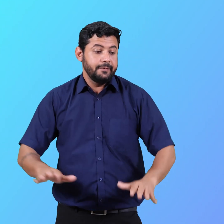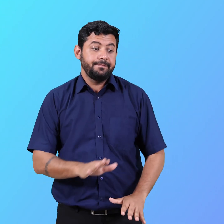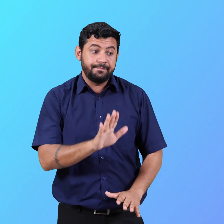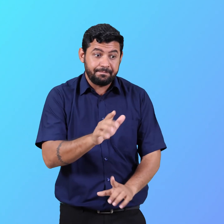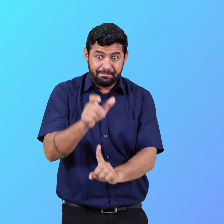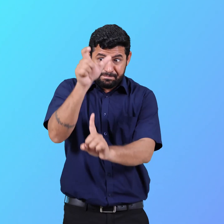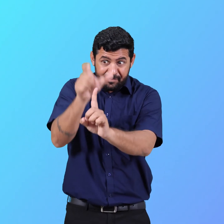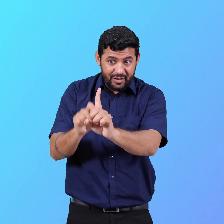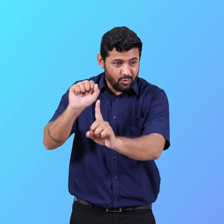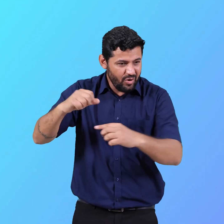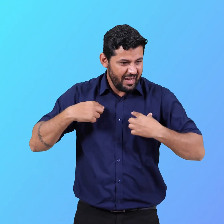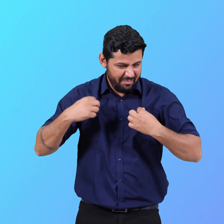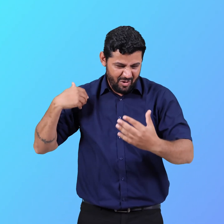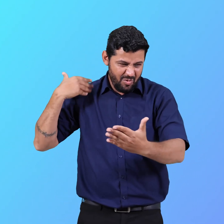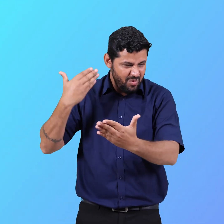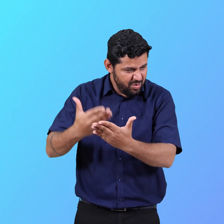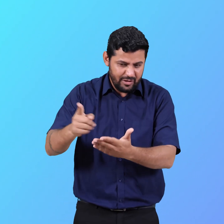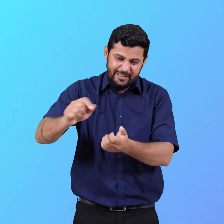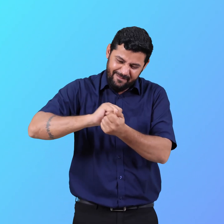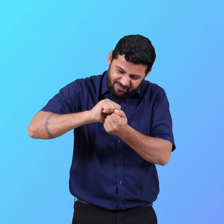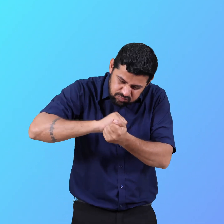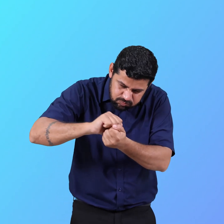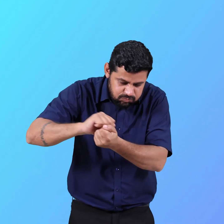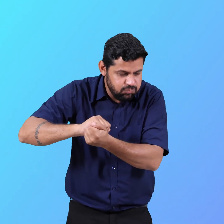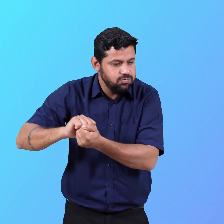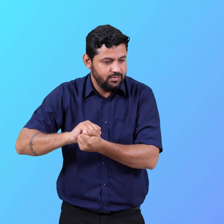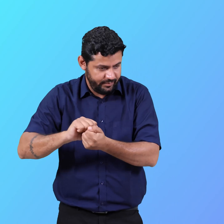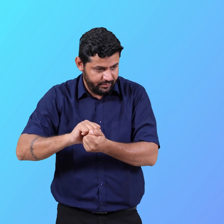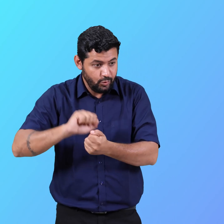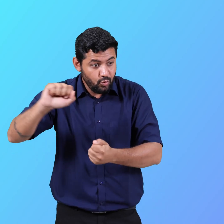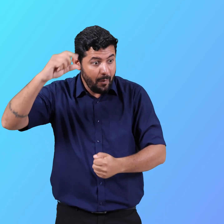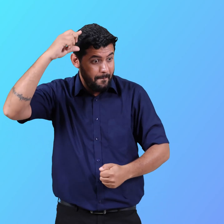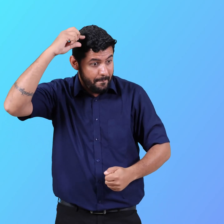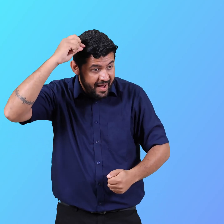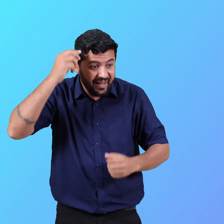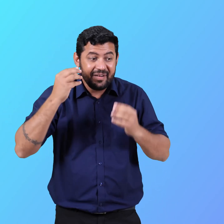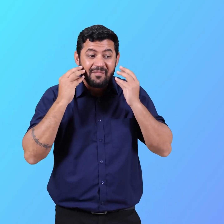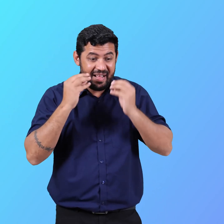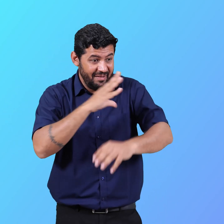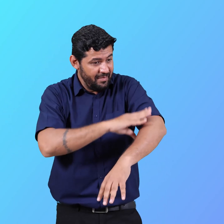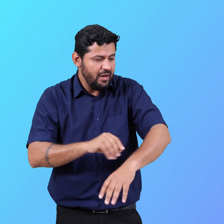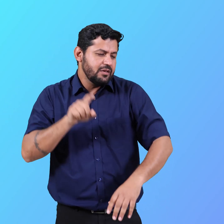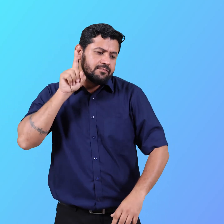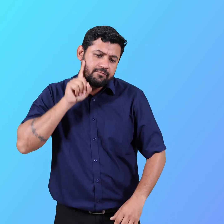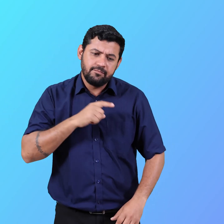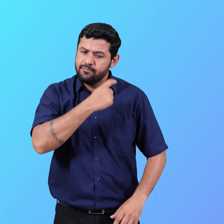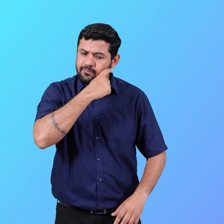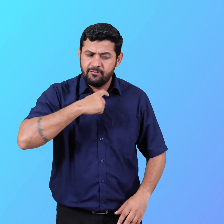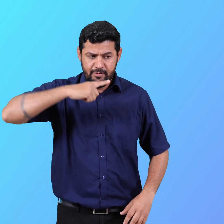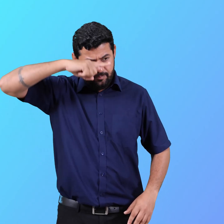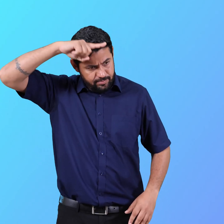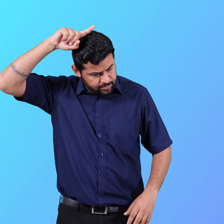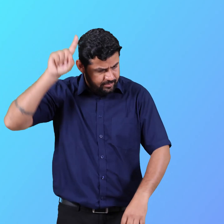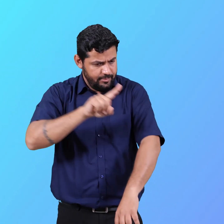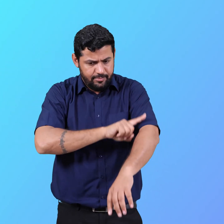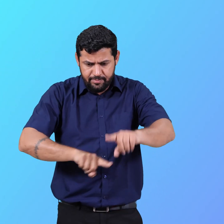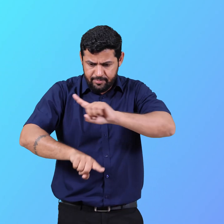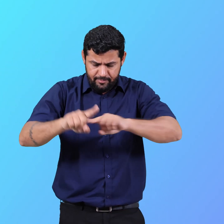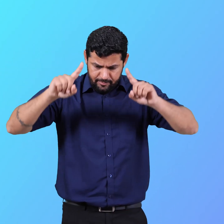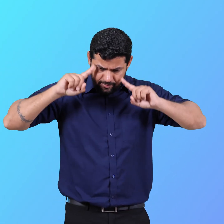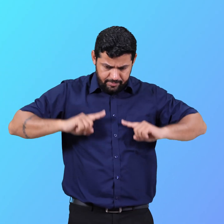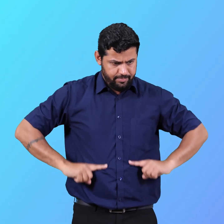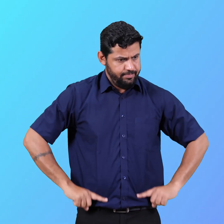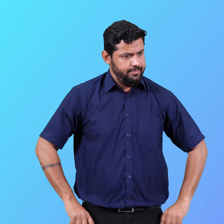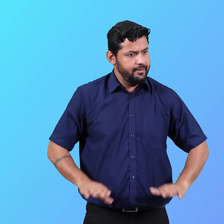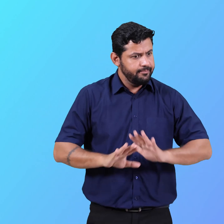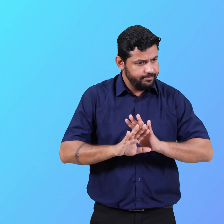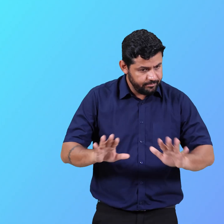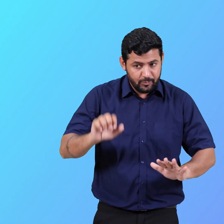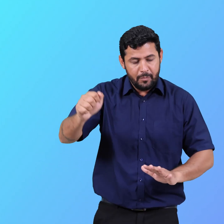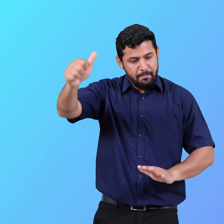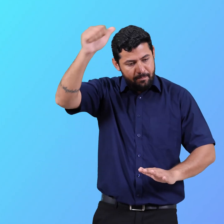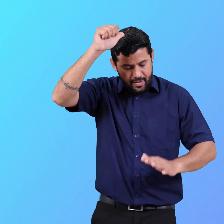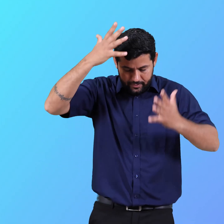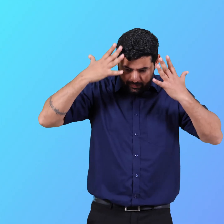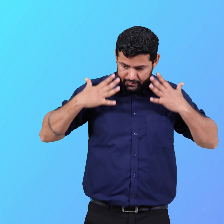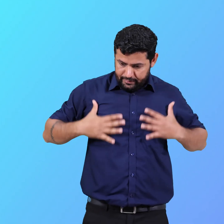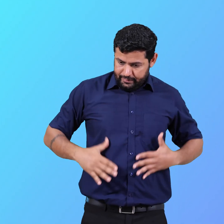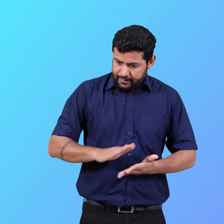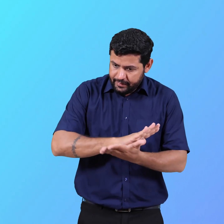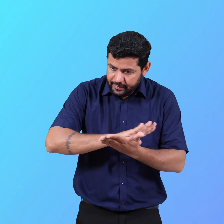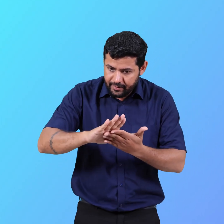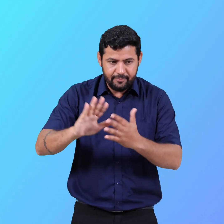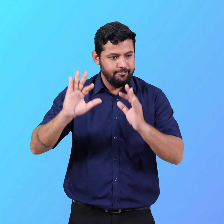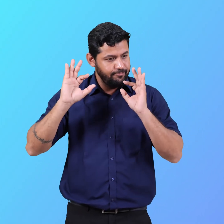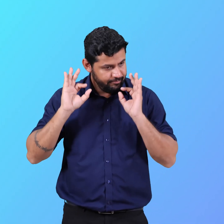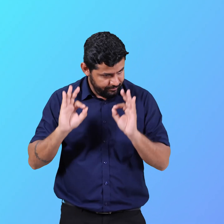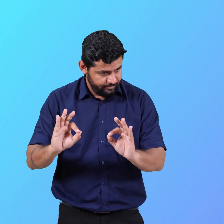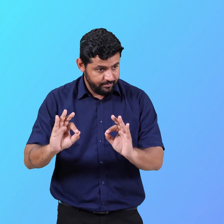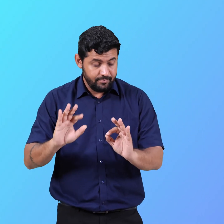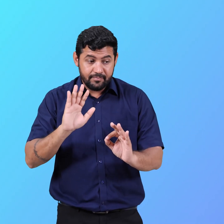“The people going through this purification ceremony must wash their clothes, shave off all their hair and bathe their bodies in water. Then they will be clean.